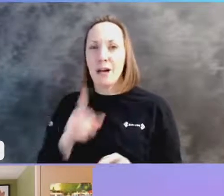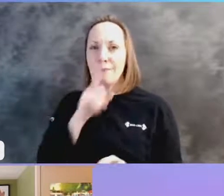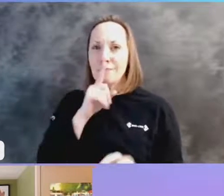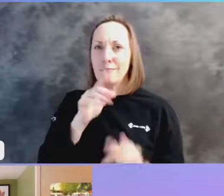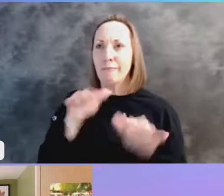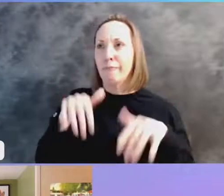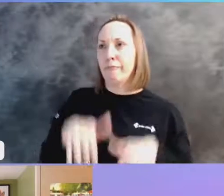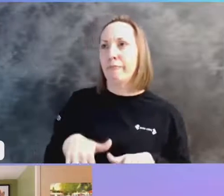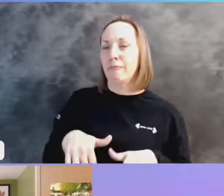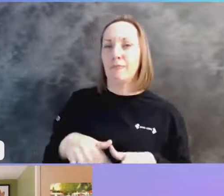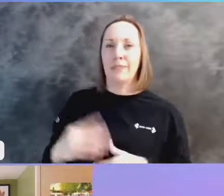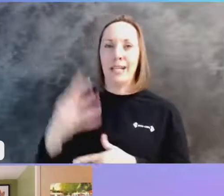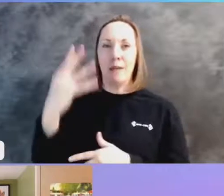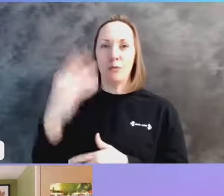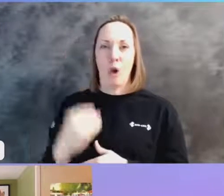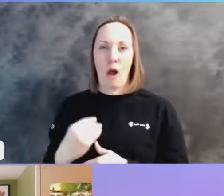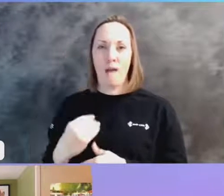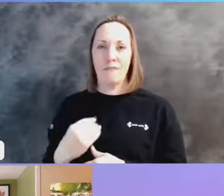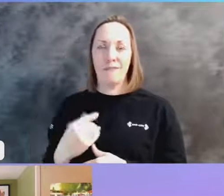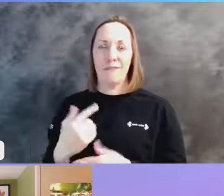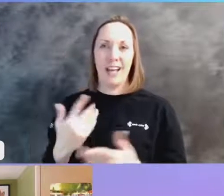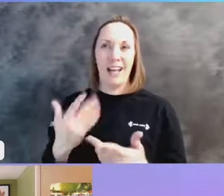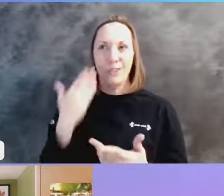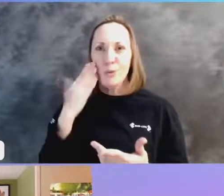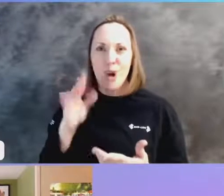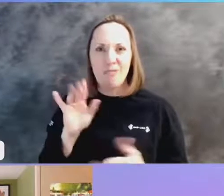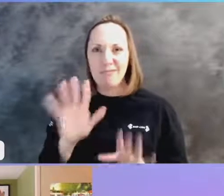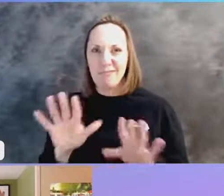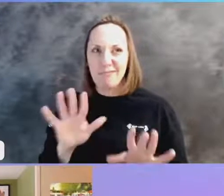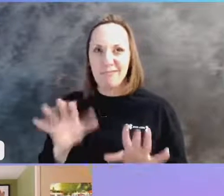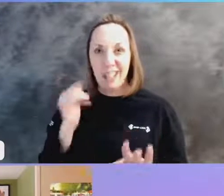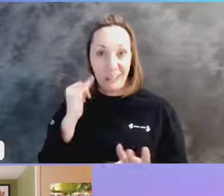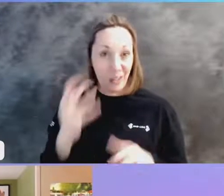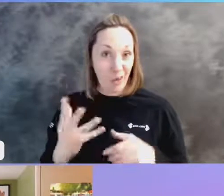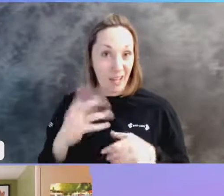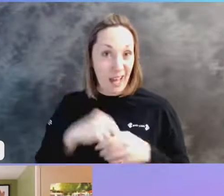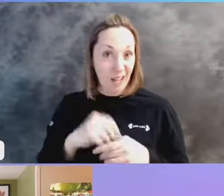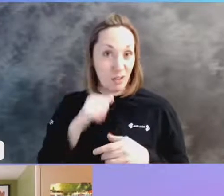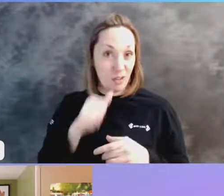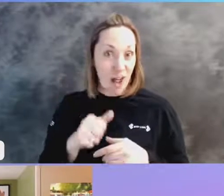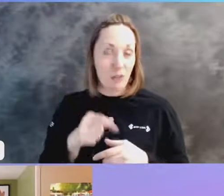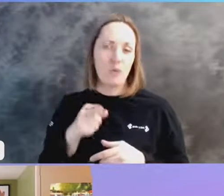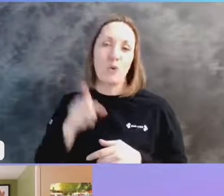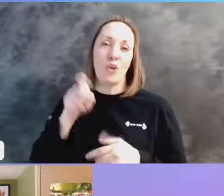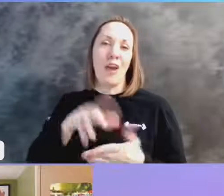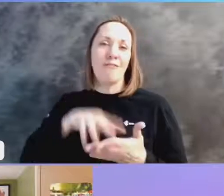work on a full time basis and we run into that all the time here you think you're interesting and nobody answers back to you. All the cameras are turned off and you cannot